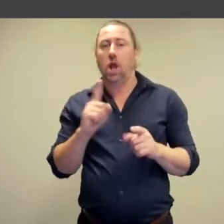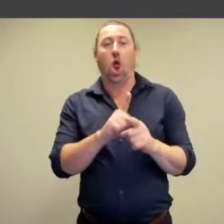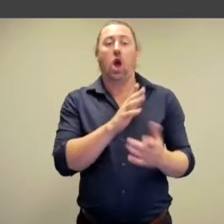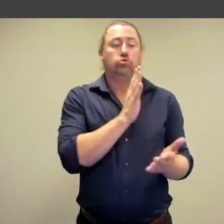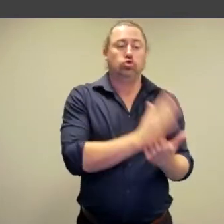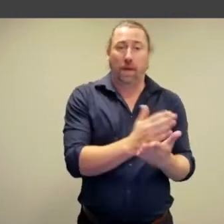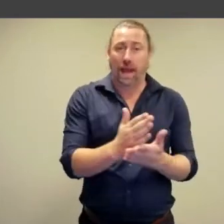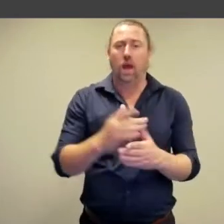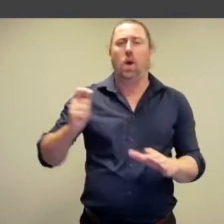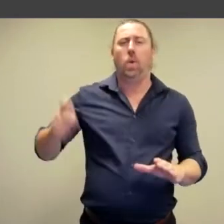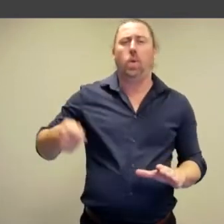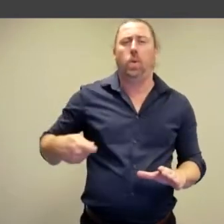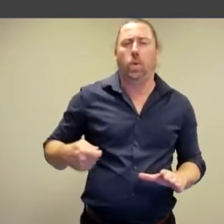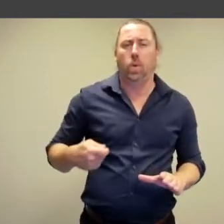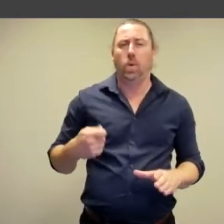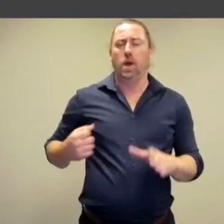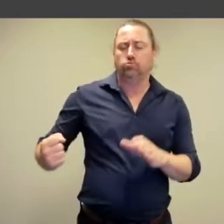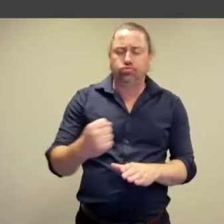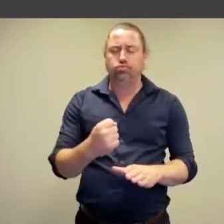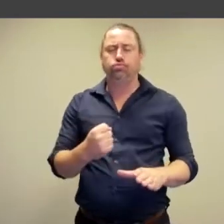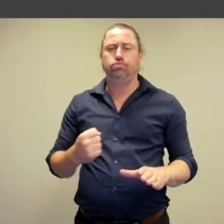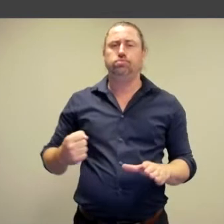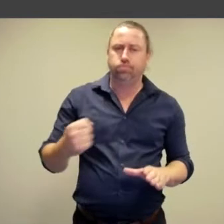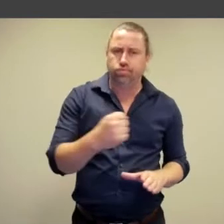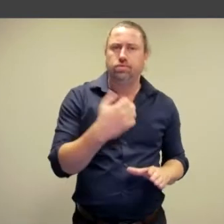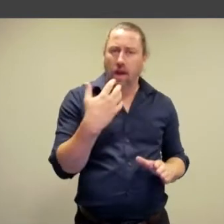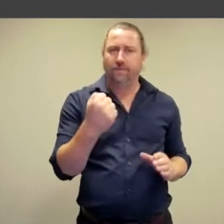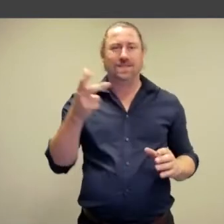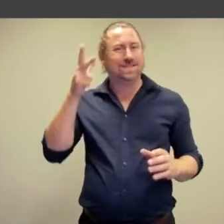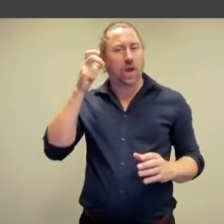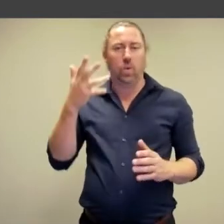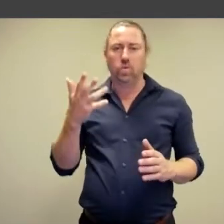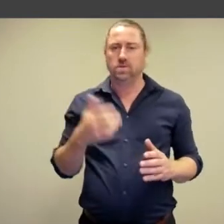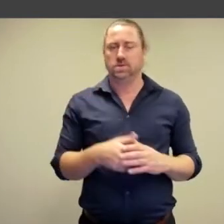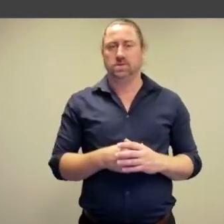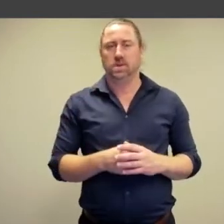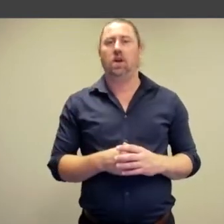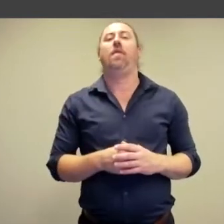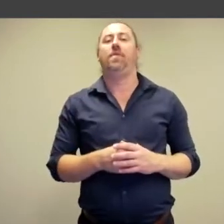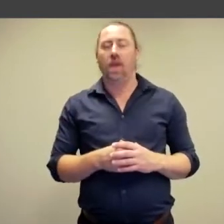whisking, stirring.